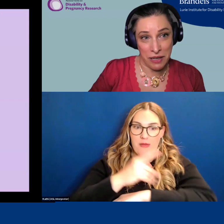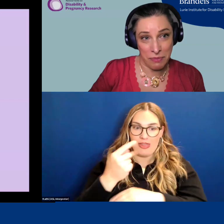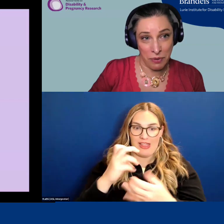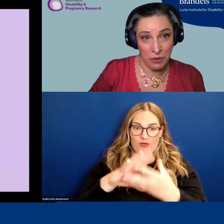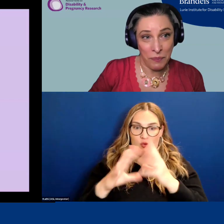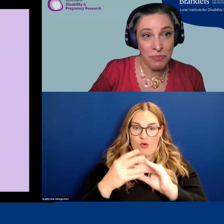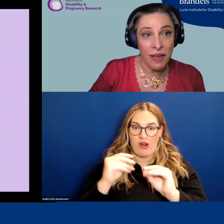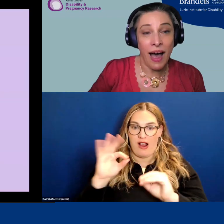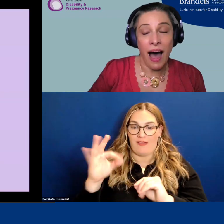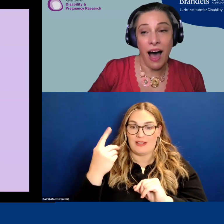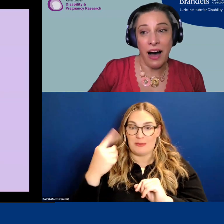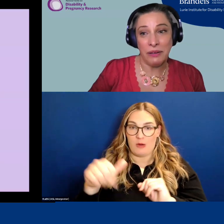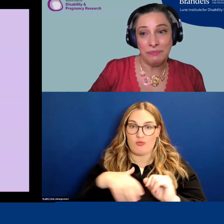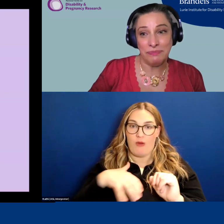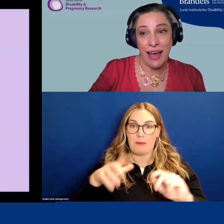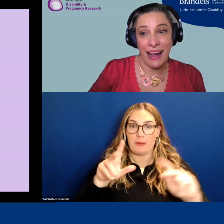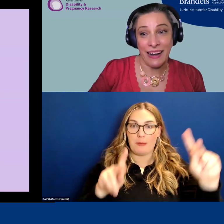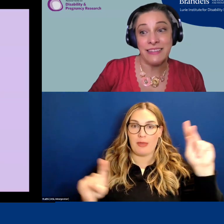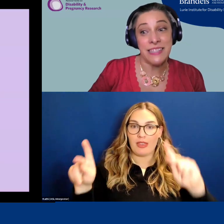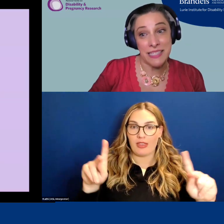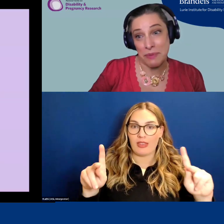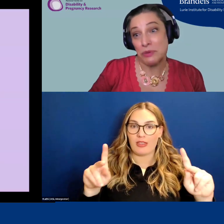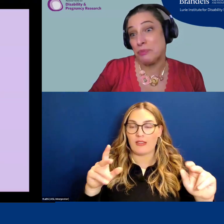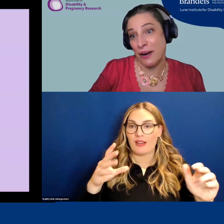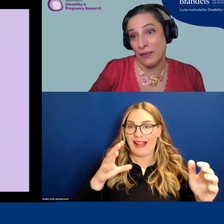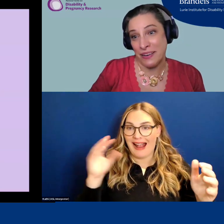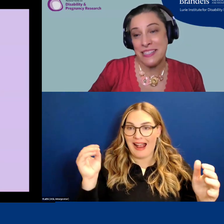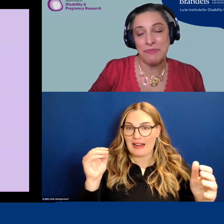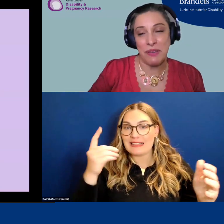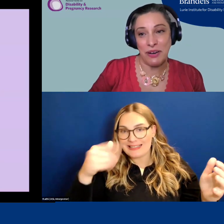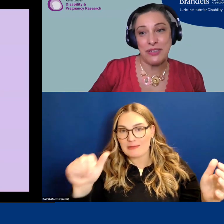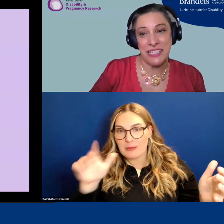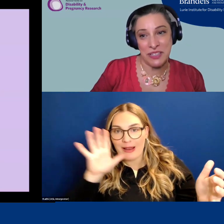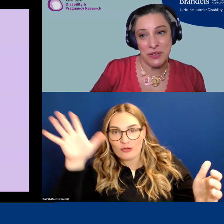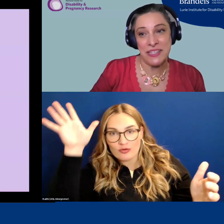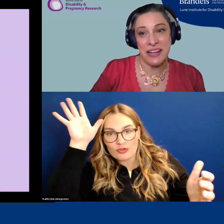people um and disabled parents with our sister